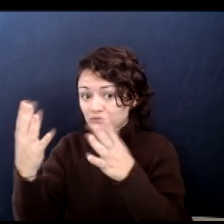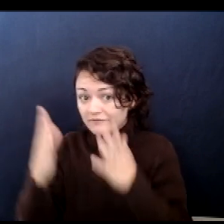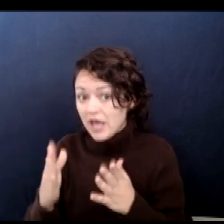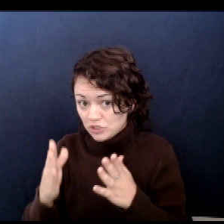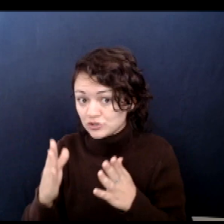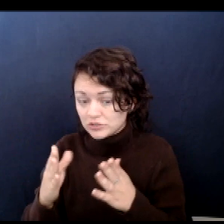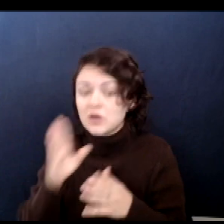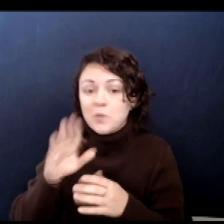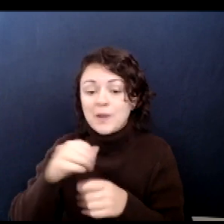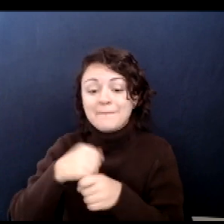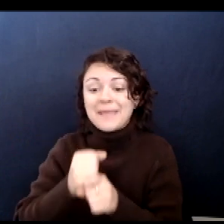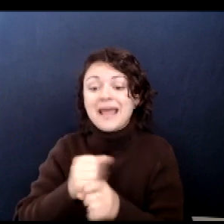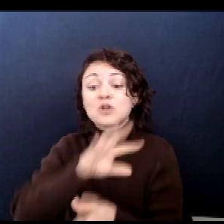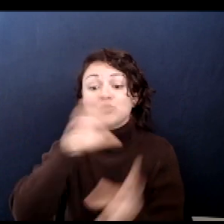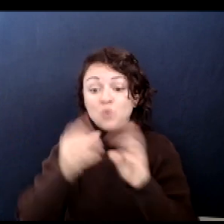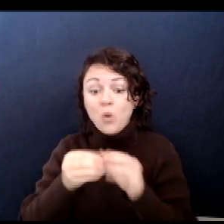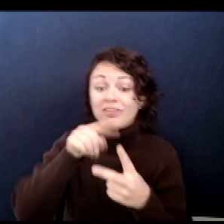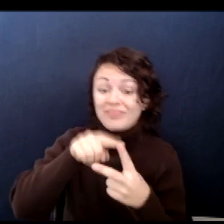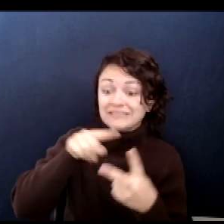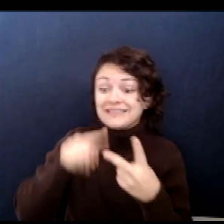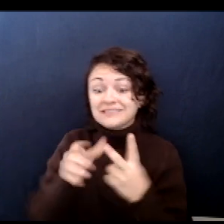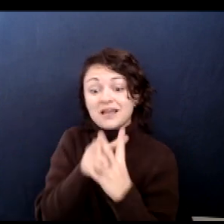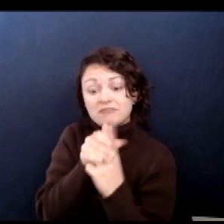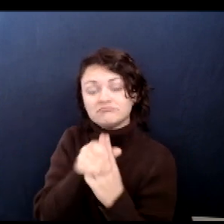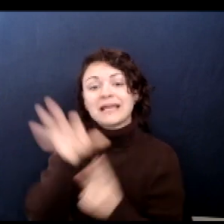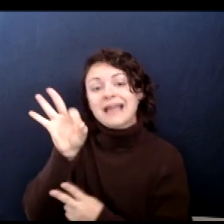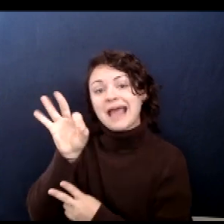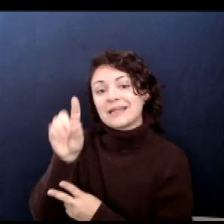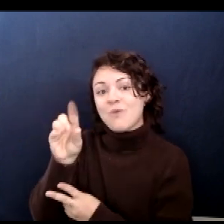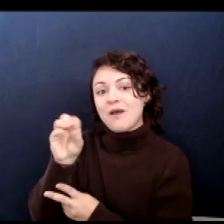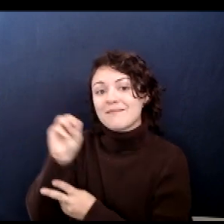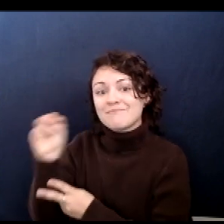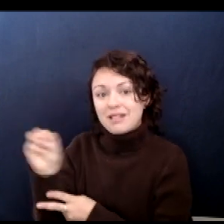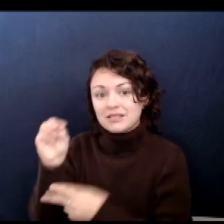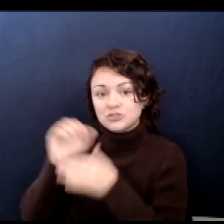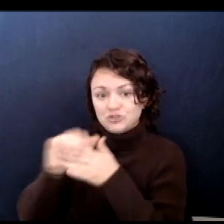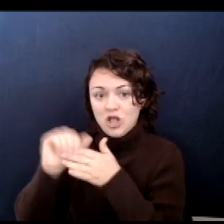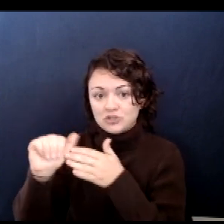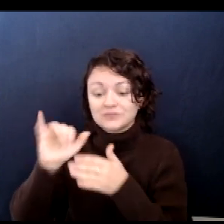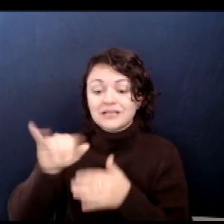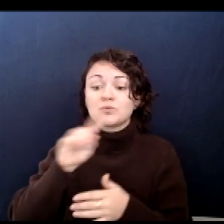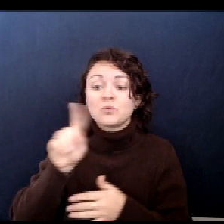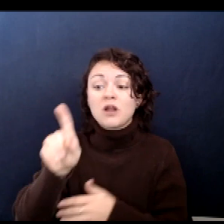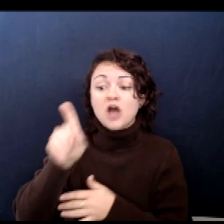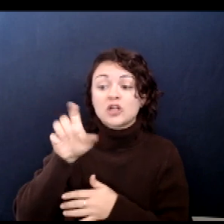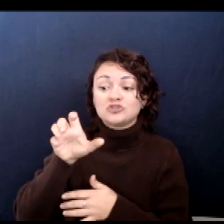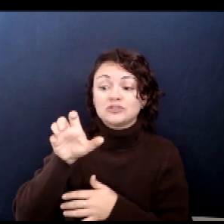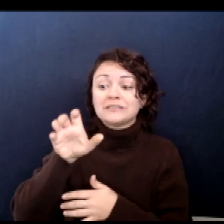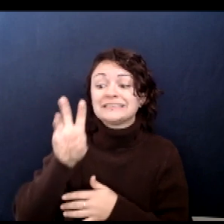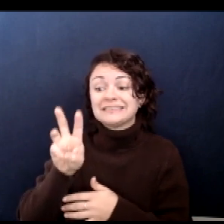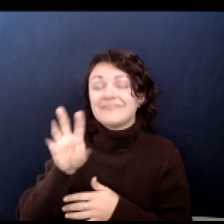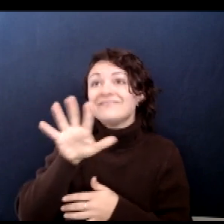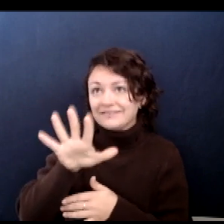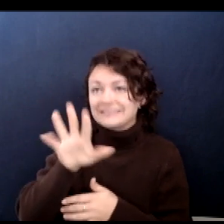$91,000,000 And that total was $156 million. And that is still less than 2%